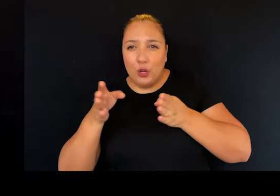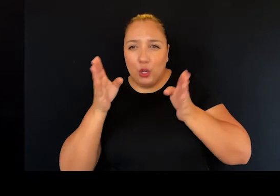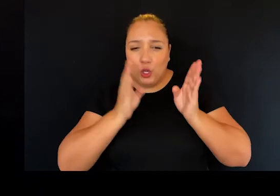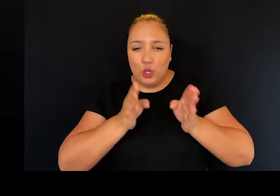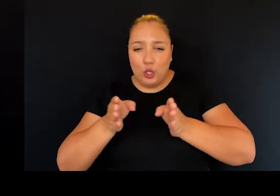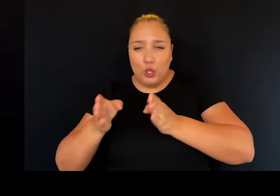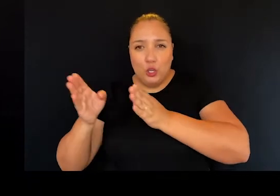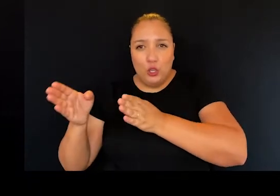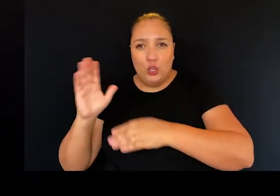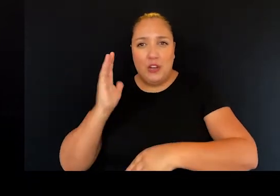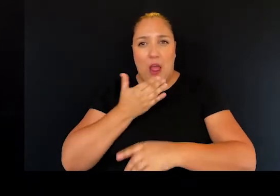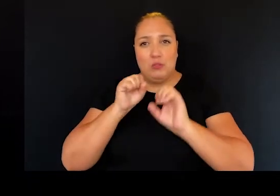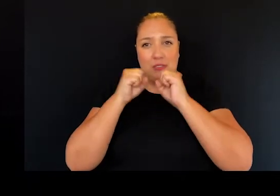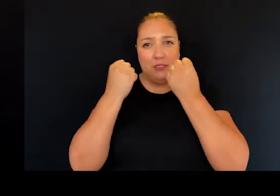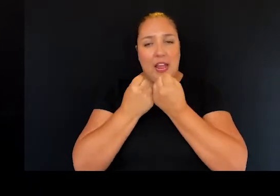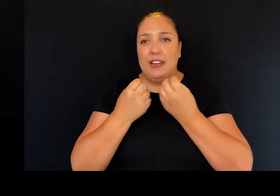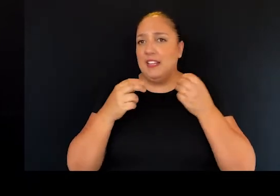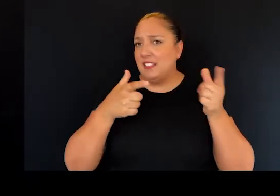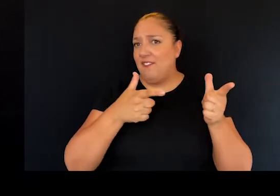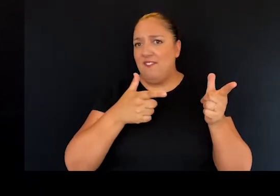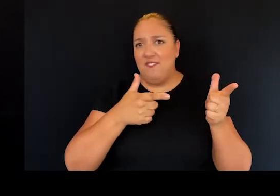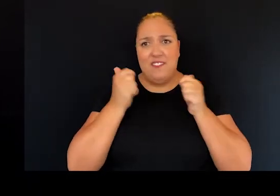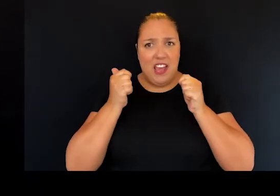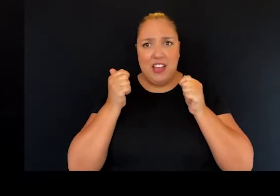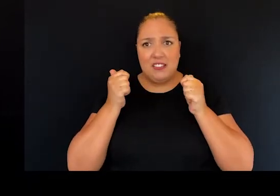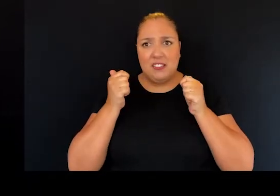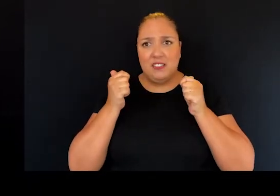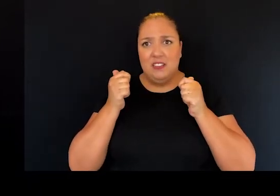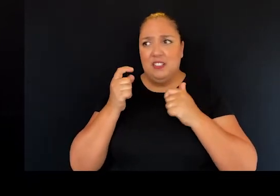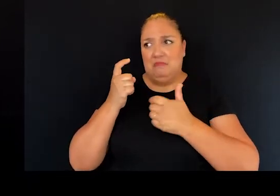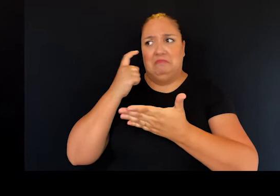who are not in the typical mainstream.